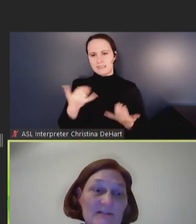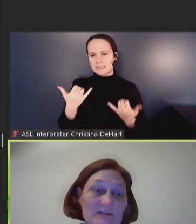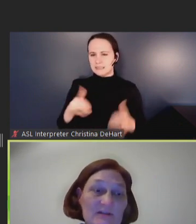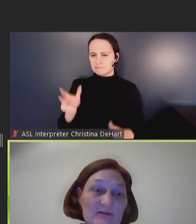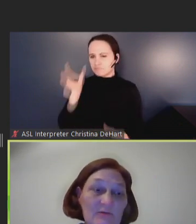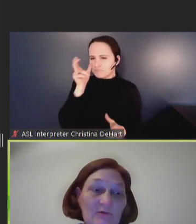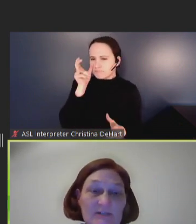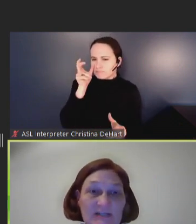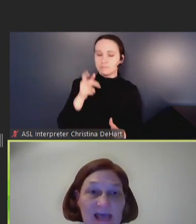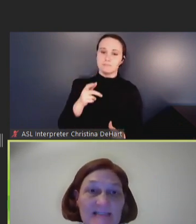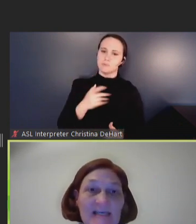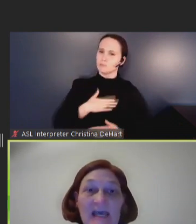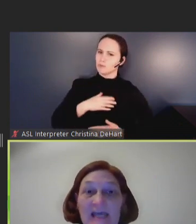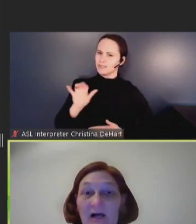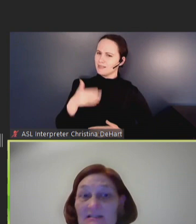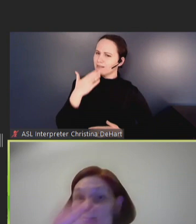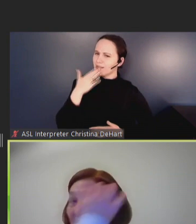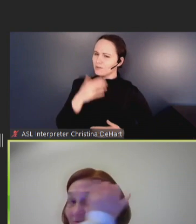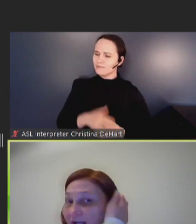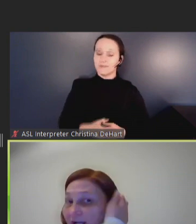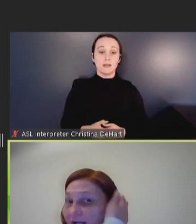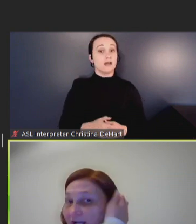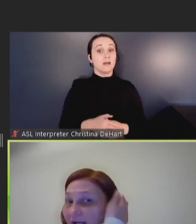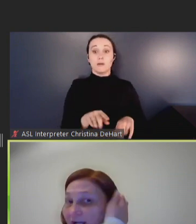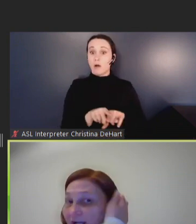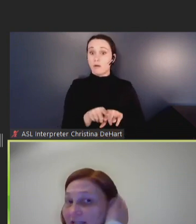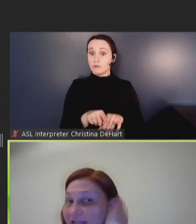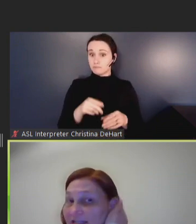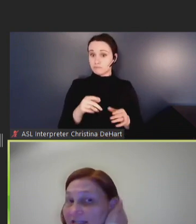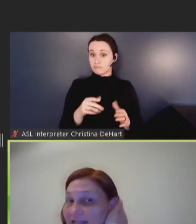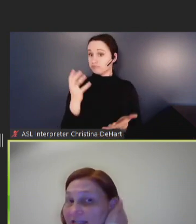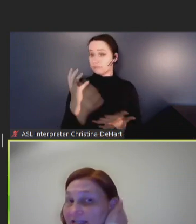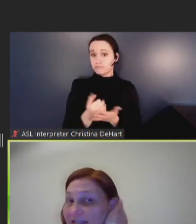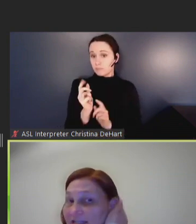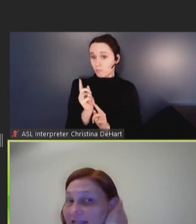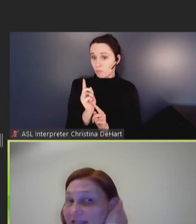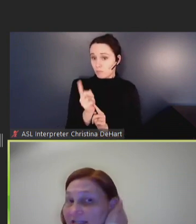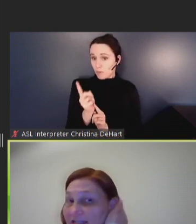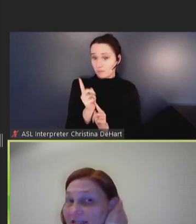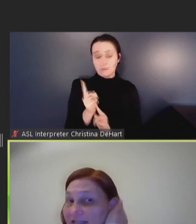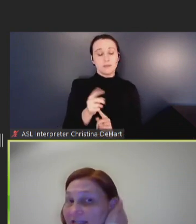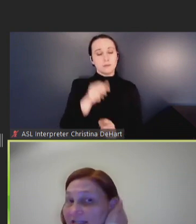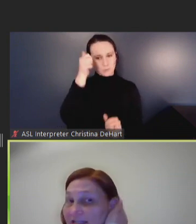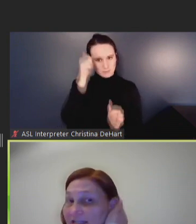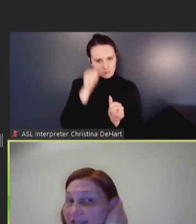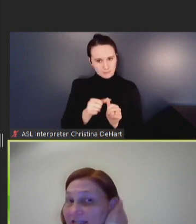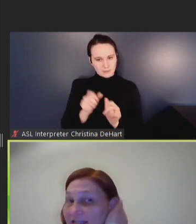greatly appreciate that. And also just want to take a moment to just remember him as he was